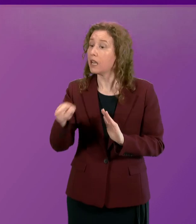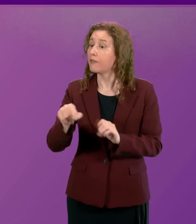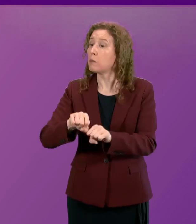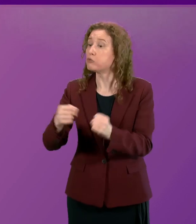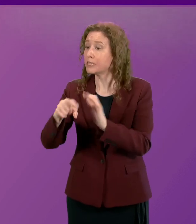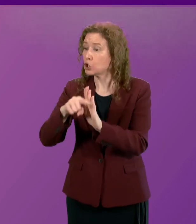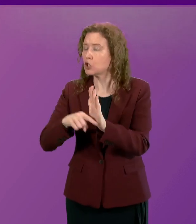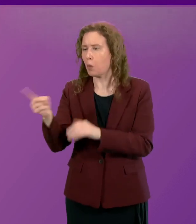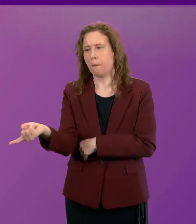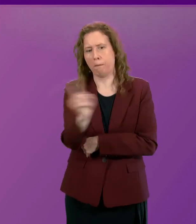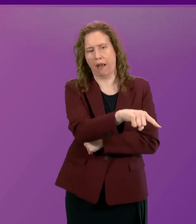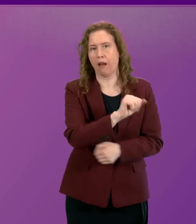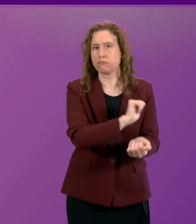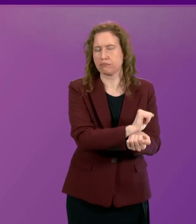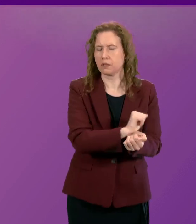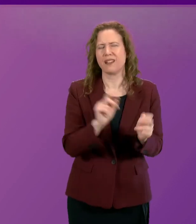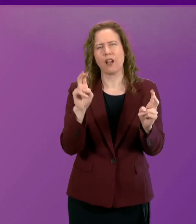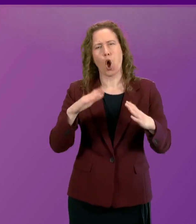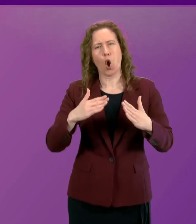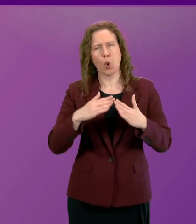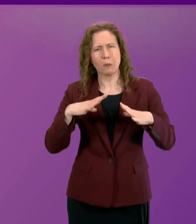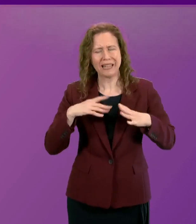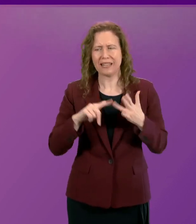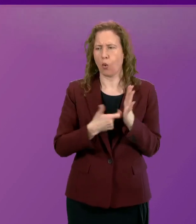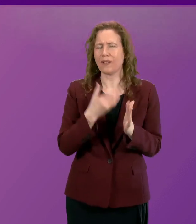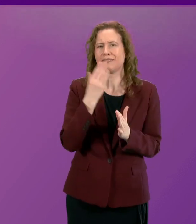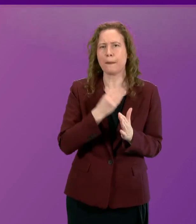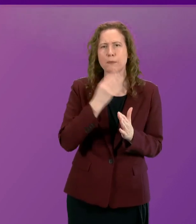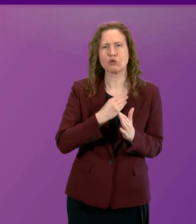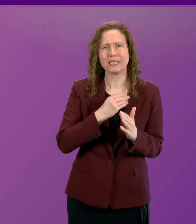are breached. The use of home leave and temporary release is a well-established and necessary